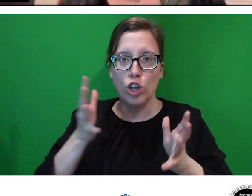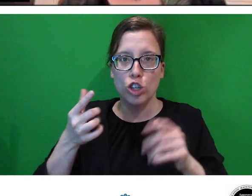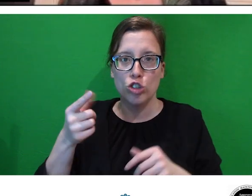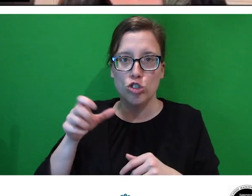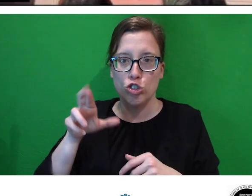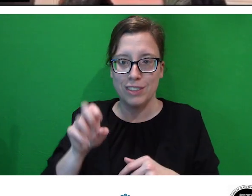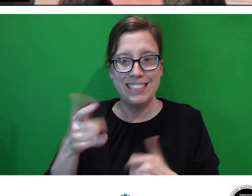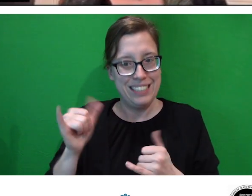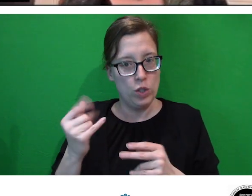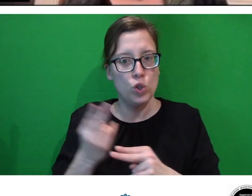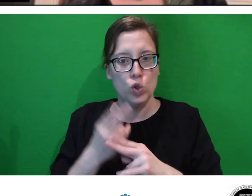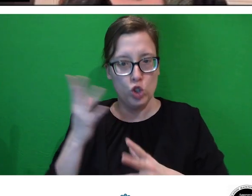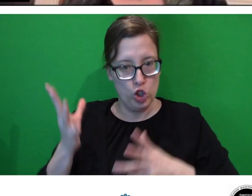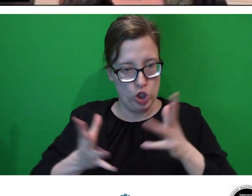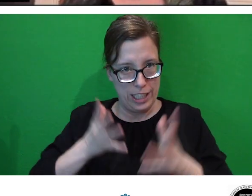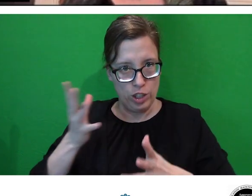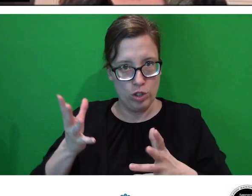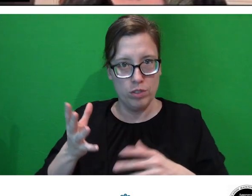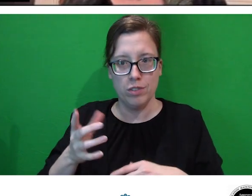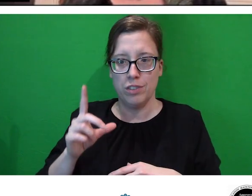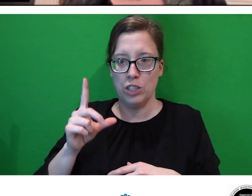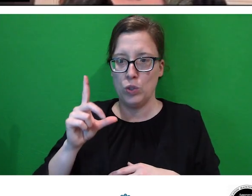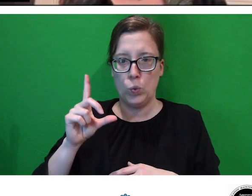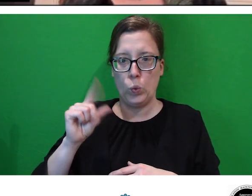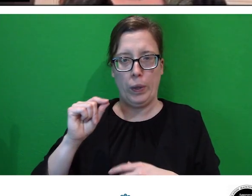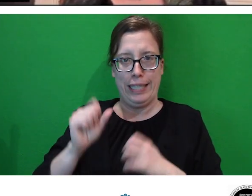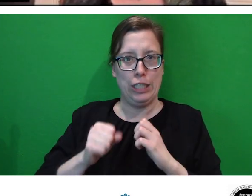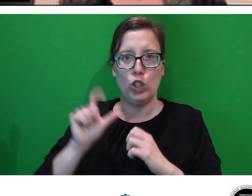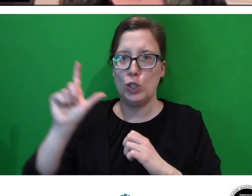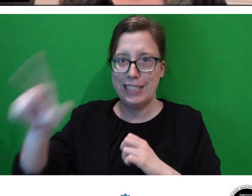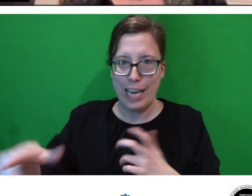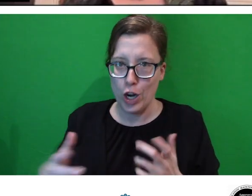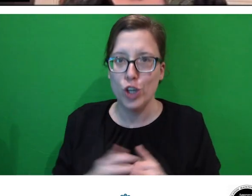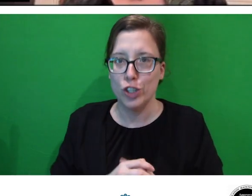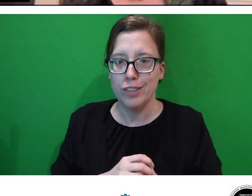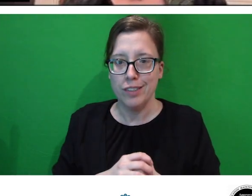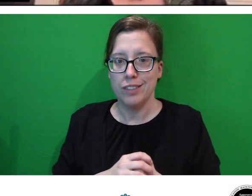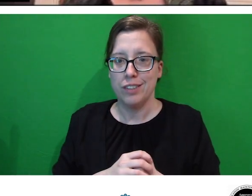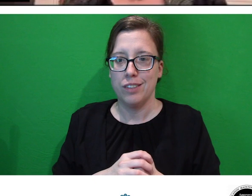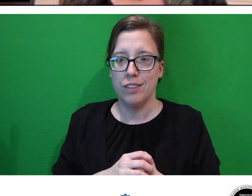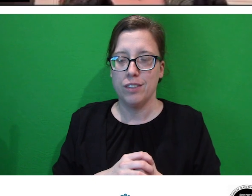Here it is again. This is Lance. This is the guy. He's learning gestures.